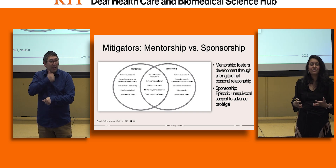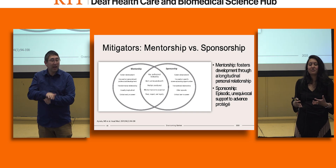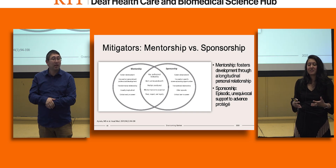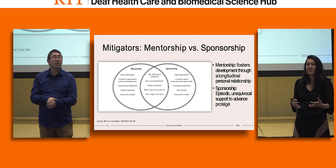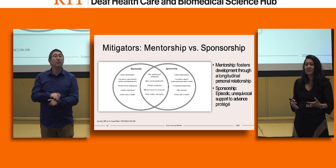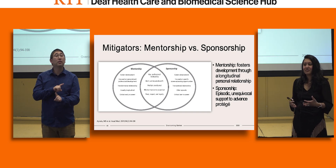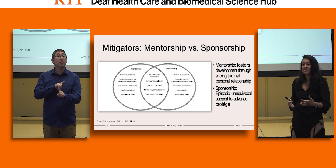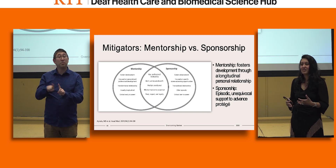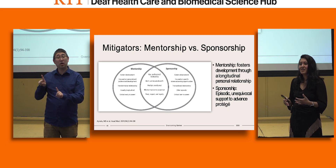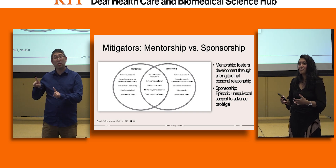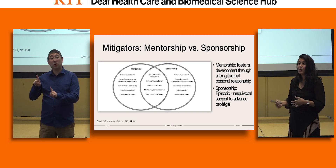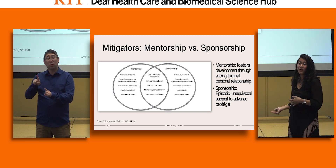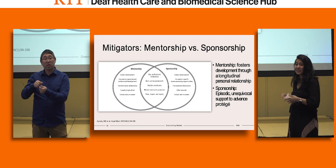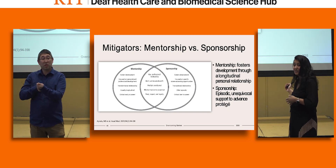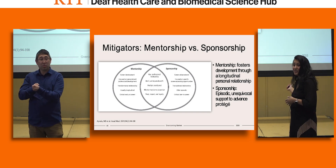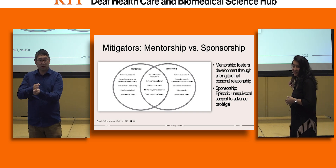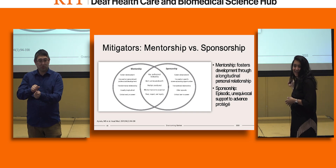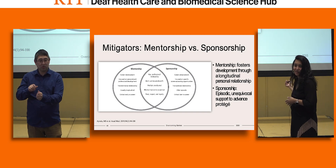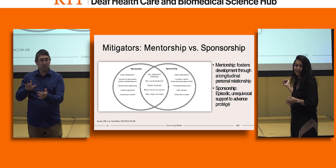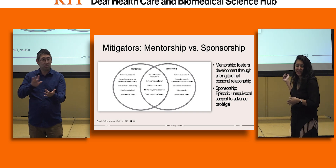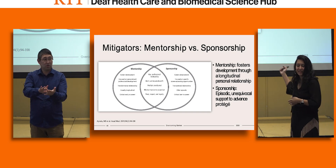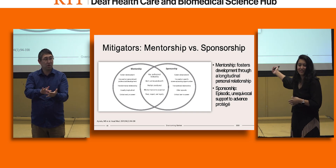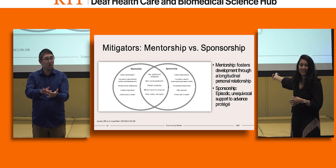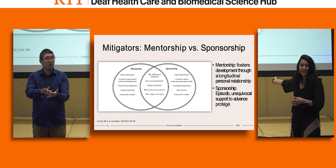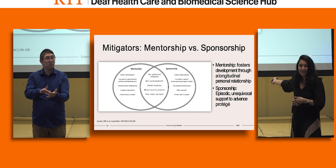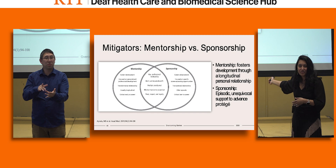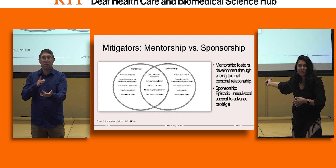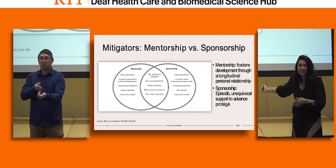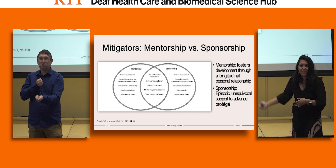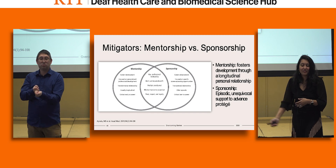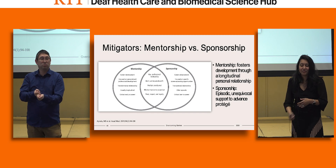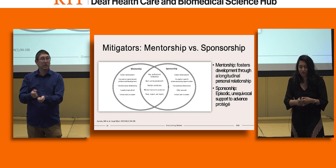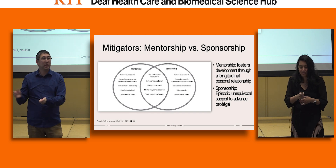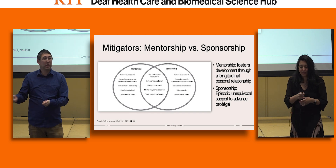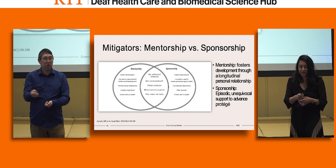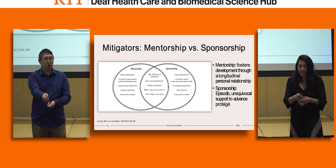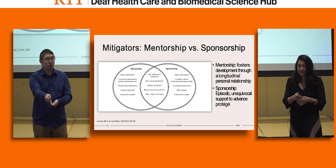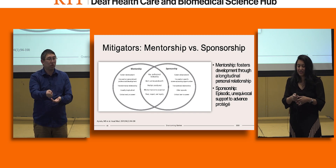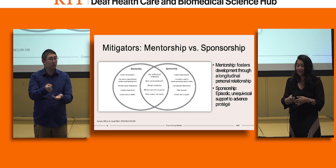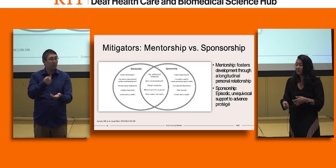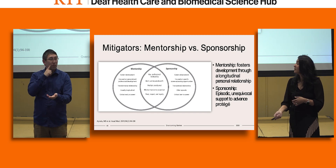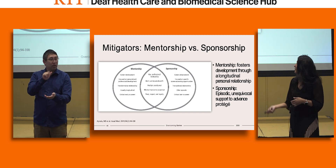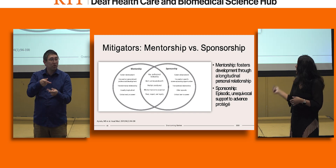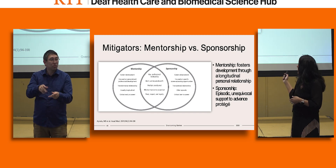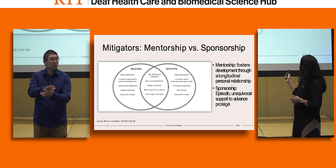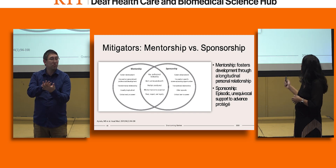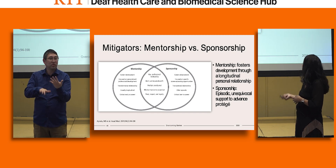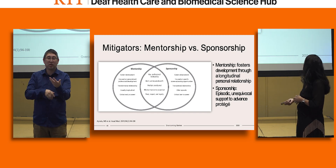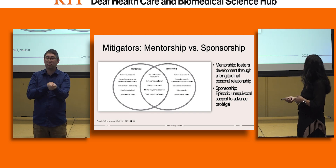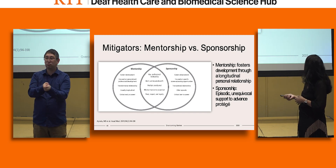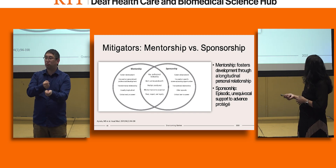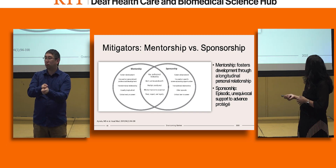as you do with a mentor, but when they reach out, they are 100% in your corner and have your back.